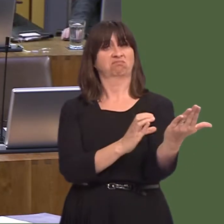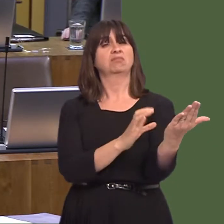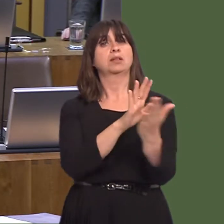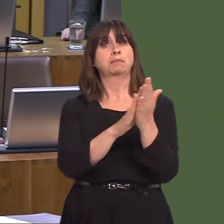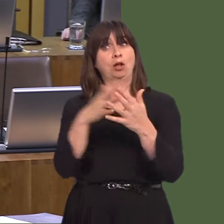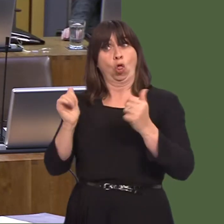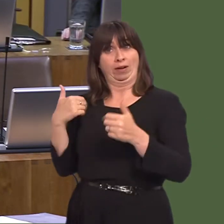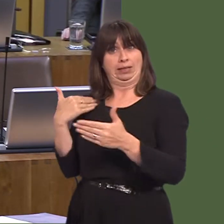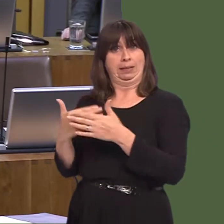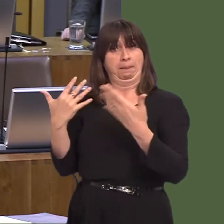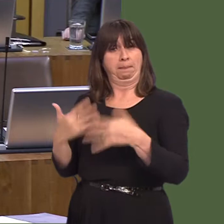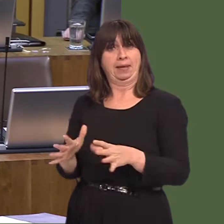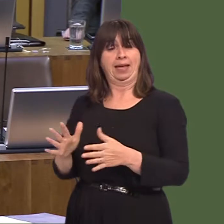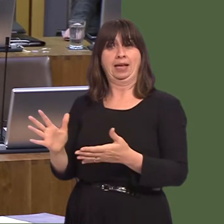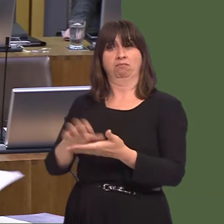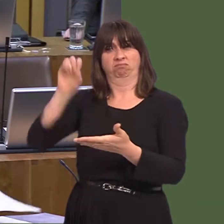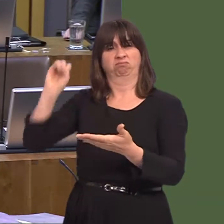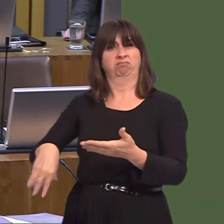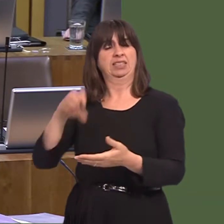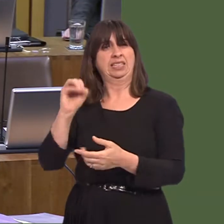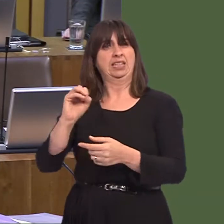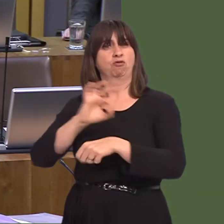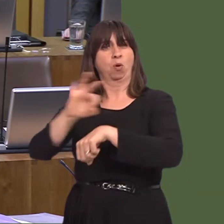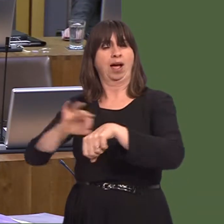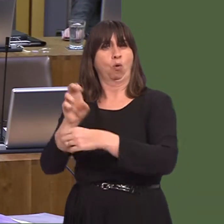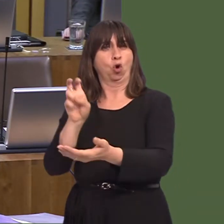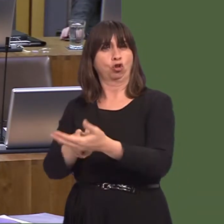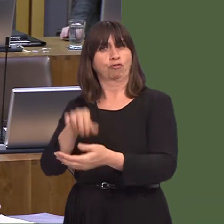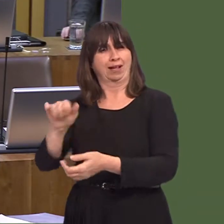includes the eradication of zero-hours contracts and the introduction of enhanced rates of